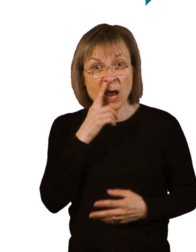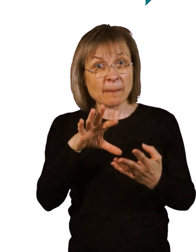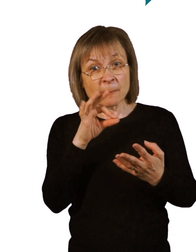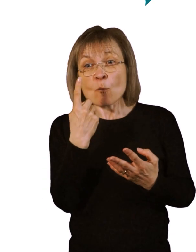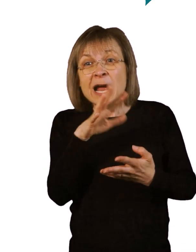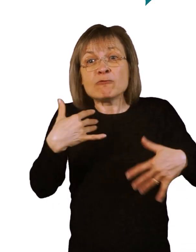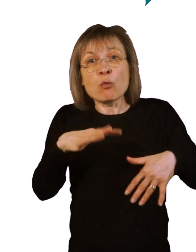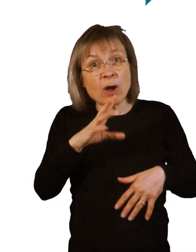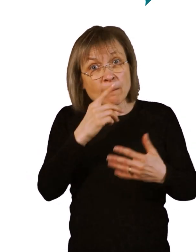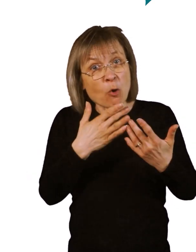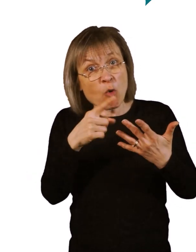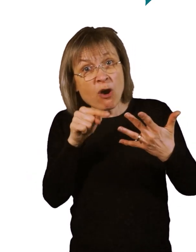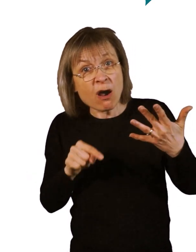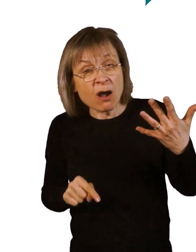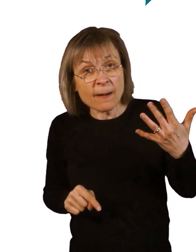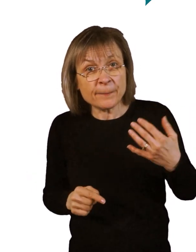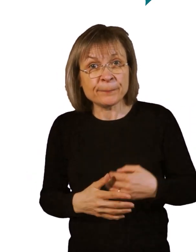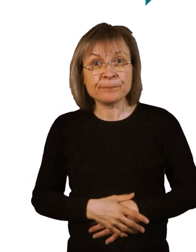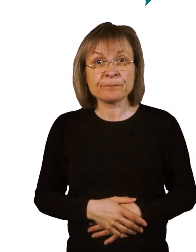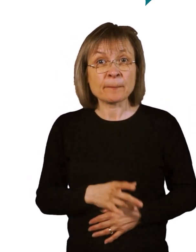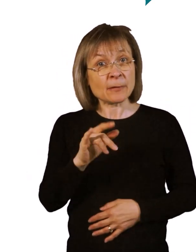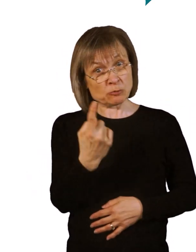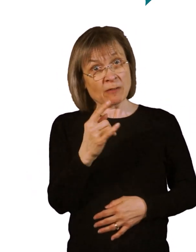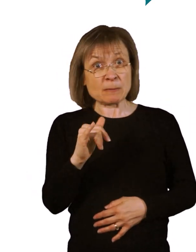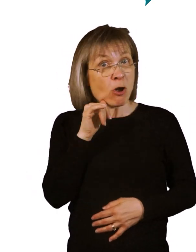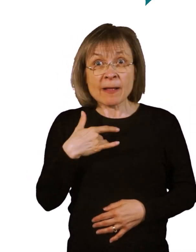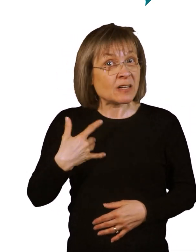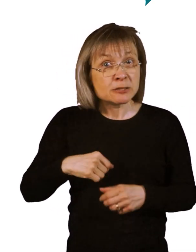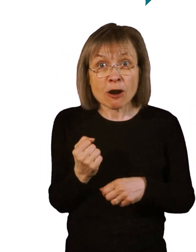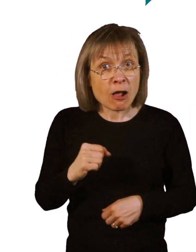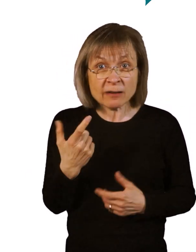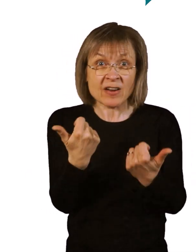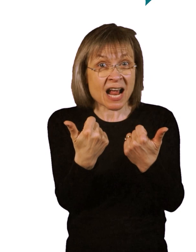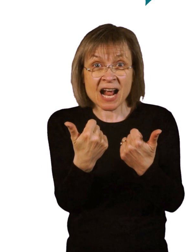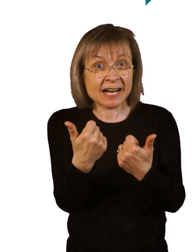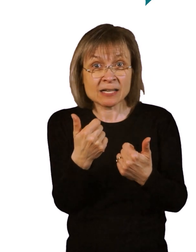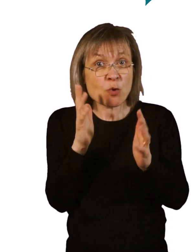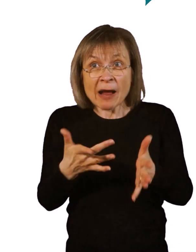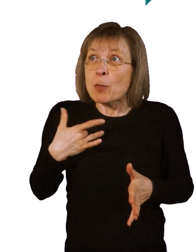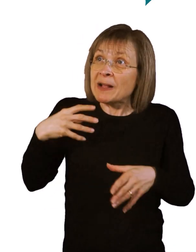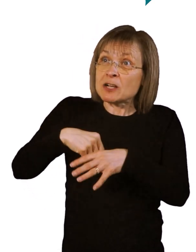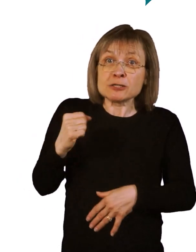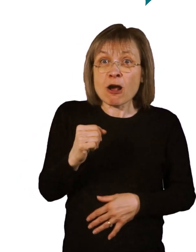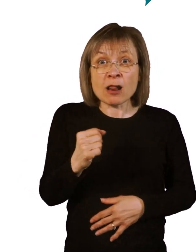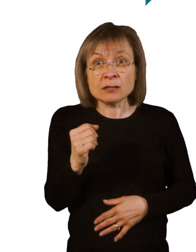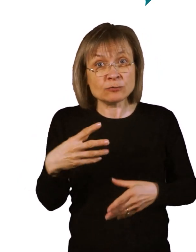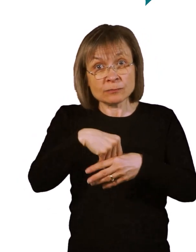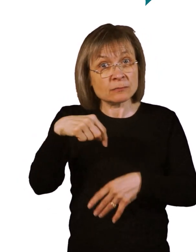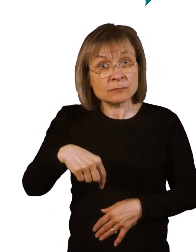You can select more than one area. You may not live in Scotland yourself, and that is fine. You don't have to live in Scotland to take part.